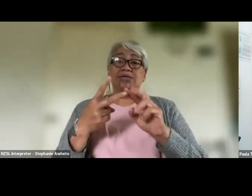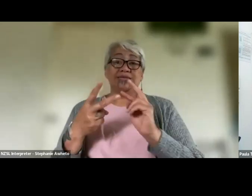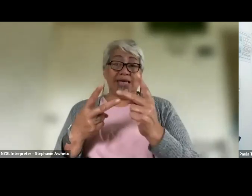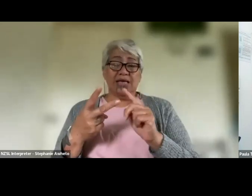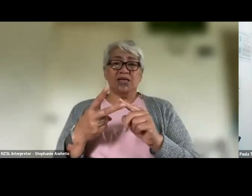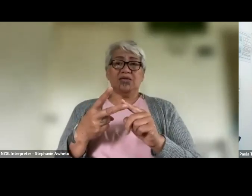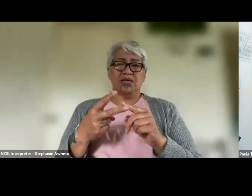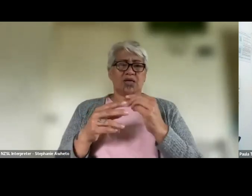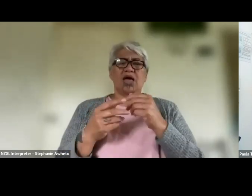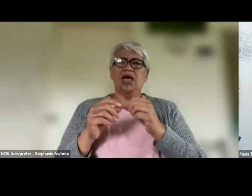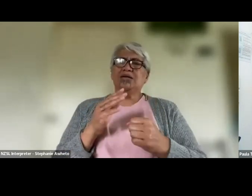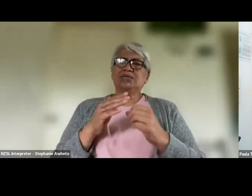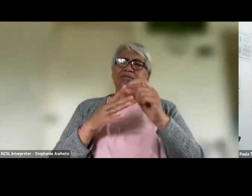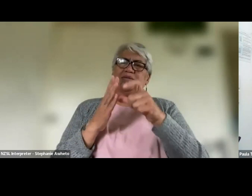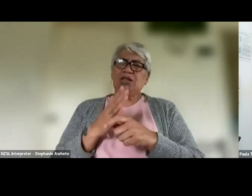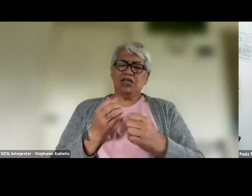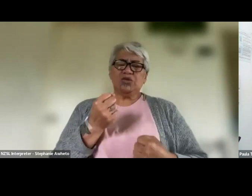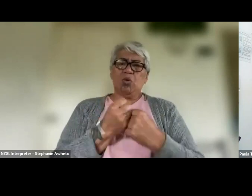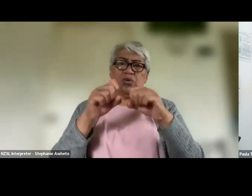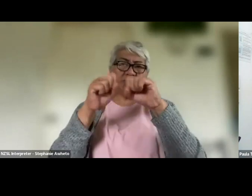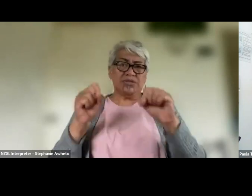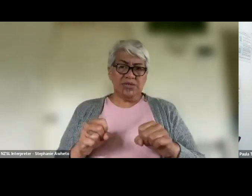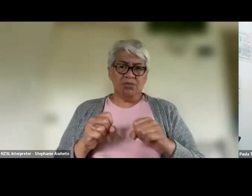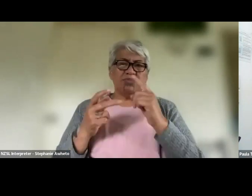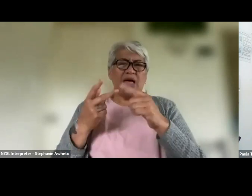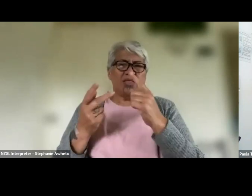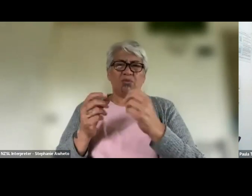support system and other core functions.